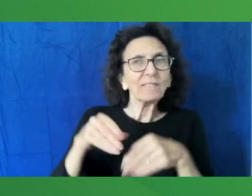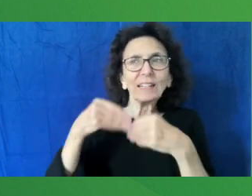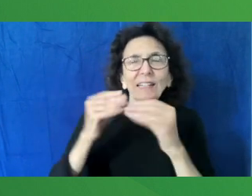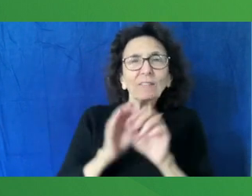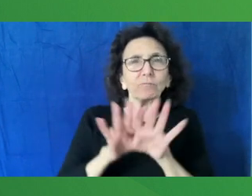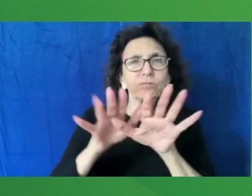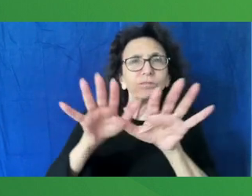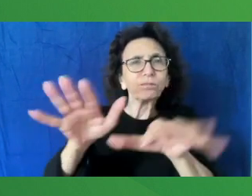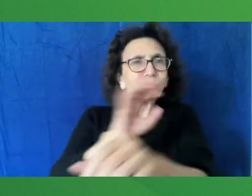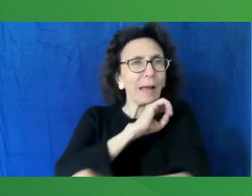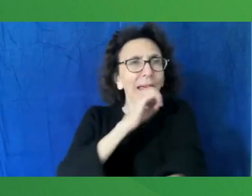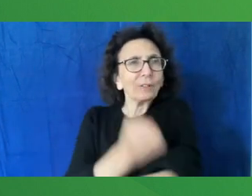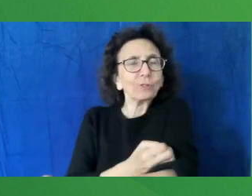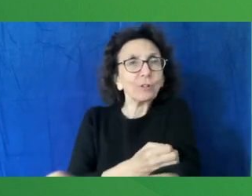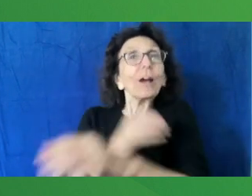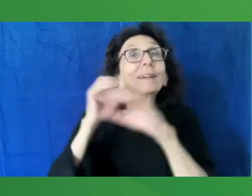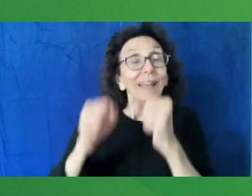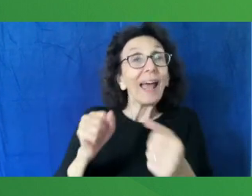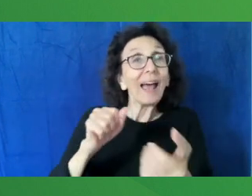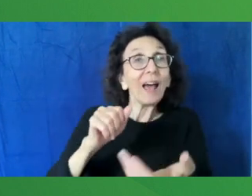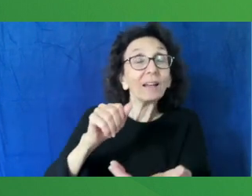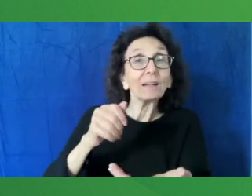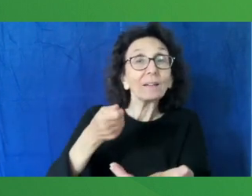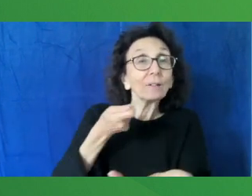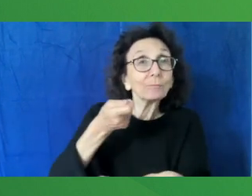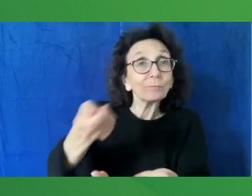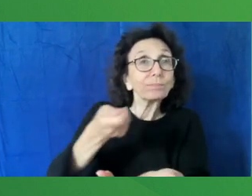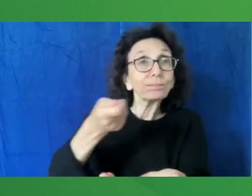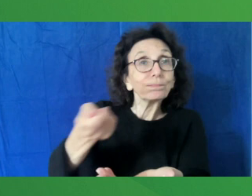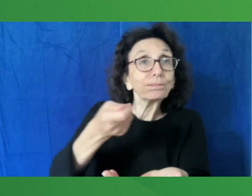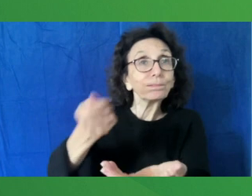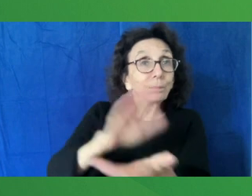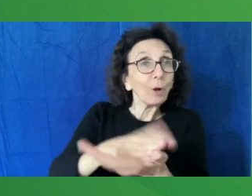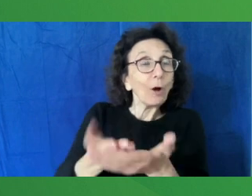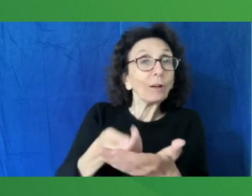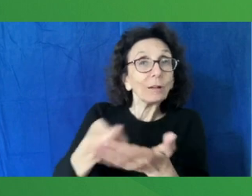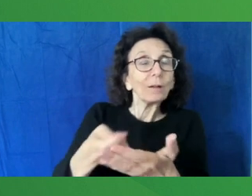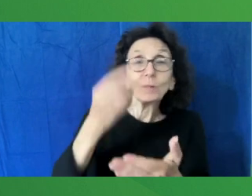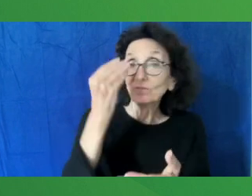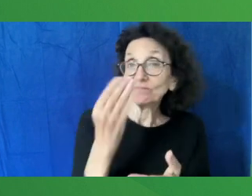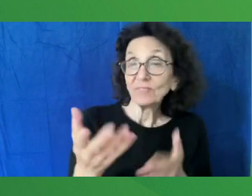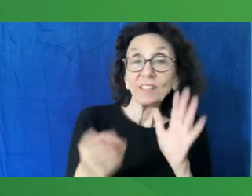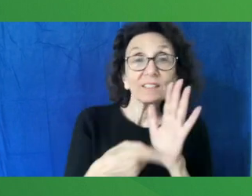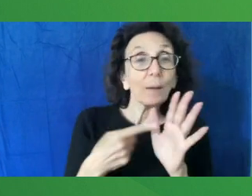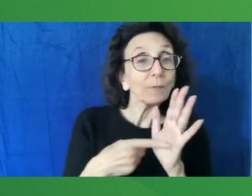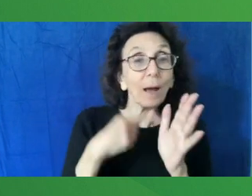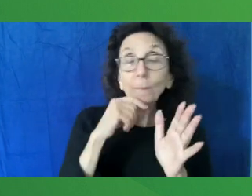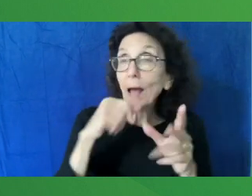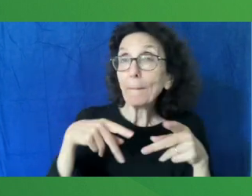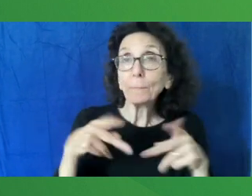And sometimes you're not allowed to use or to set a bonfire because there's, it's just